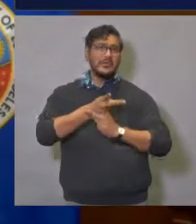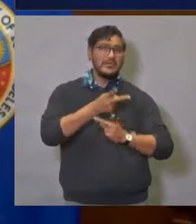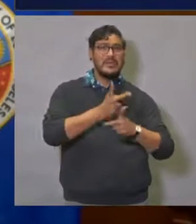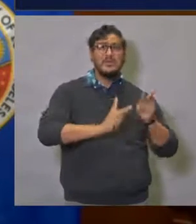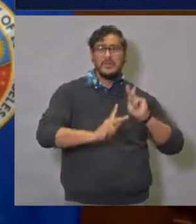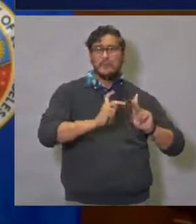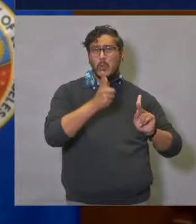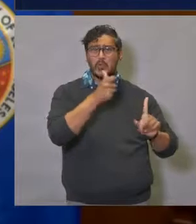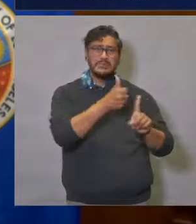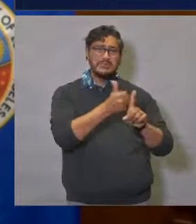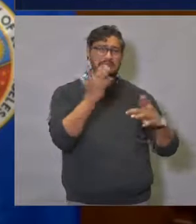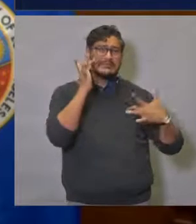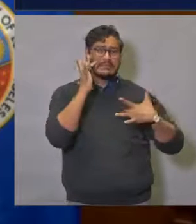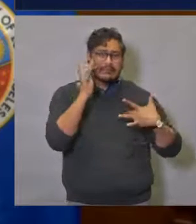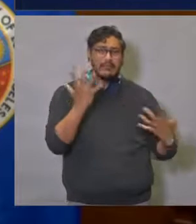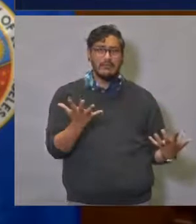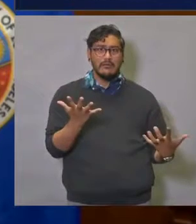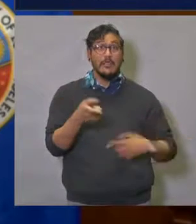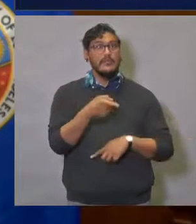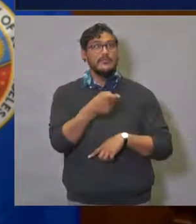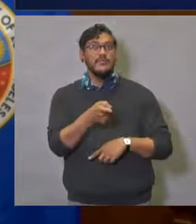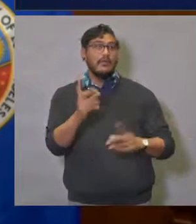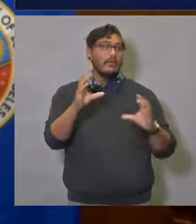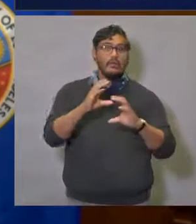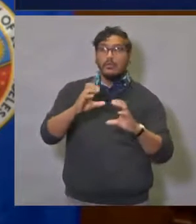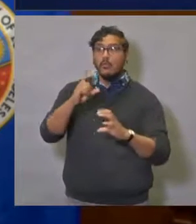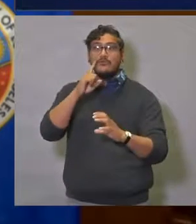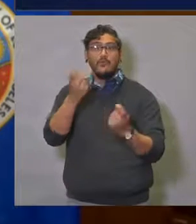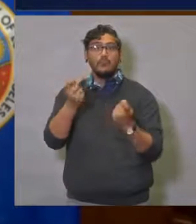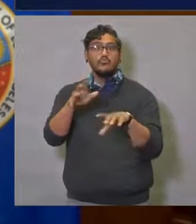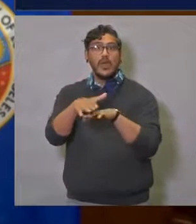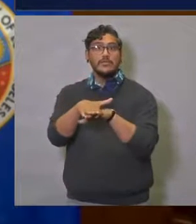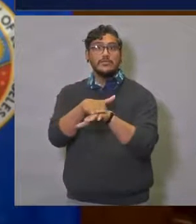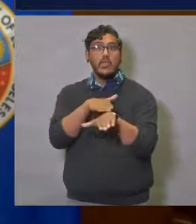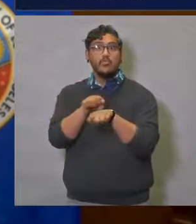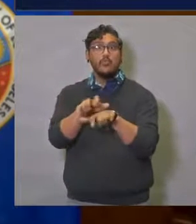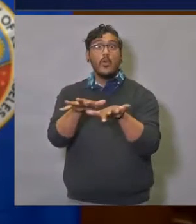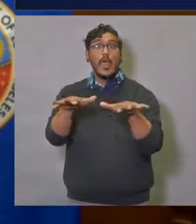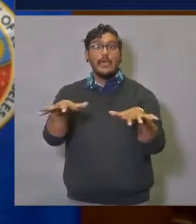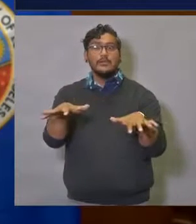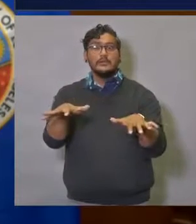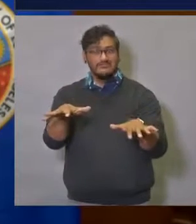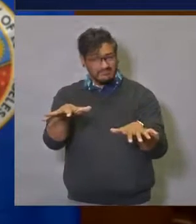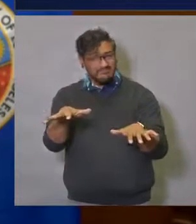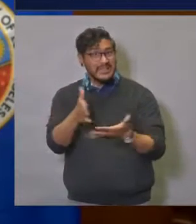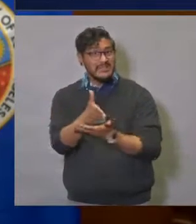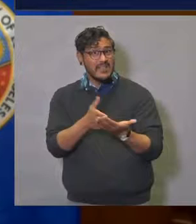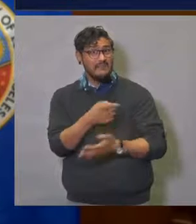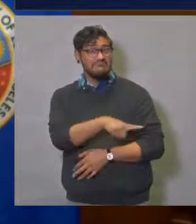WORKED INCREDIBLY LONG HOURS TO CARE FOR RESIDENTS IT WITH